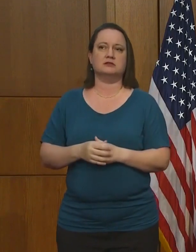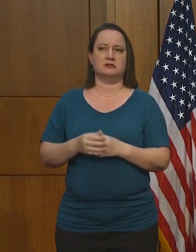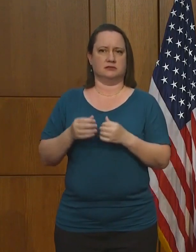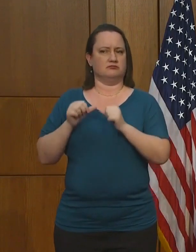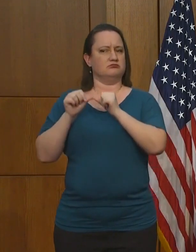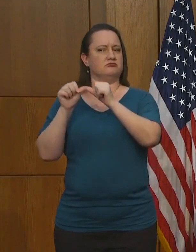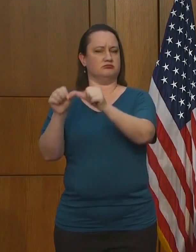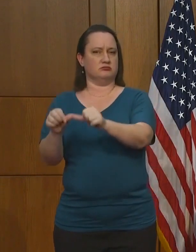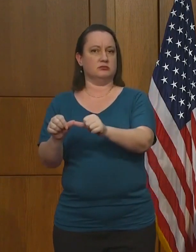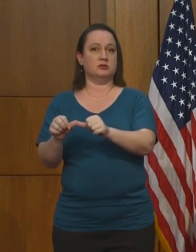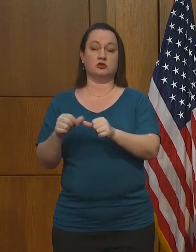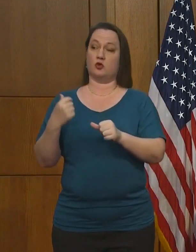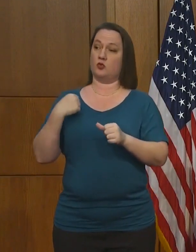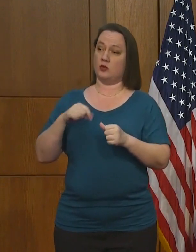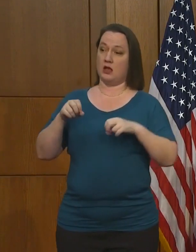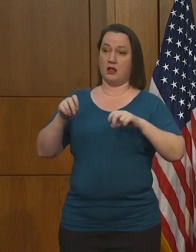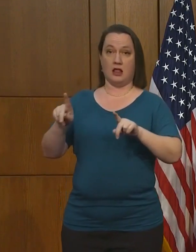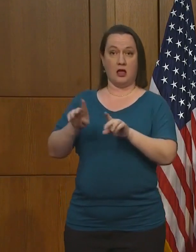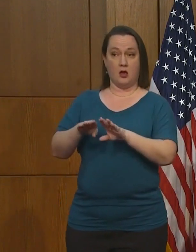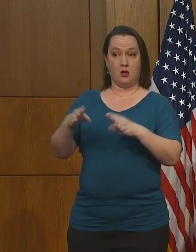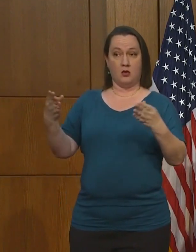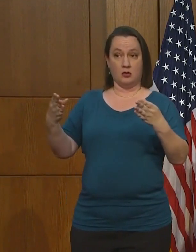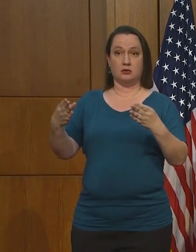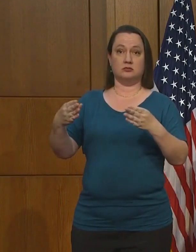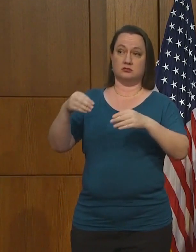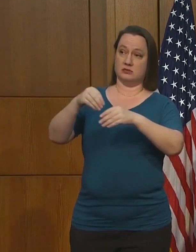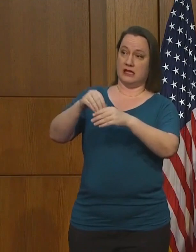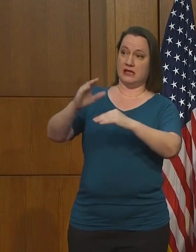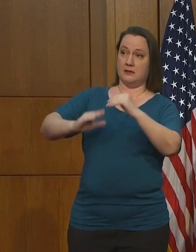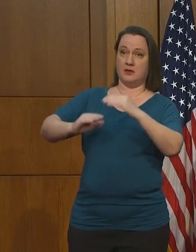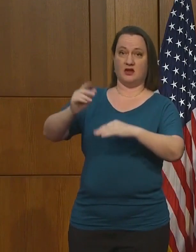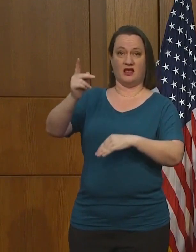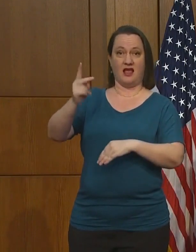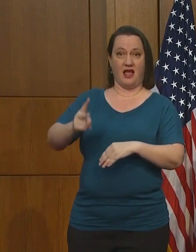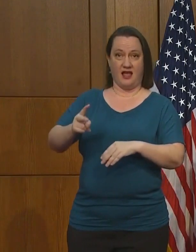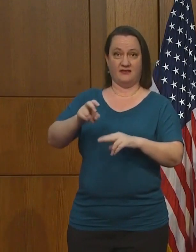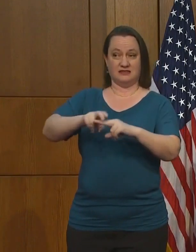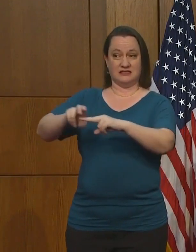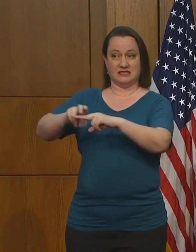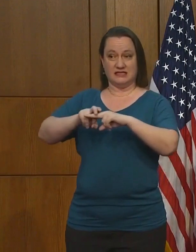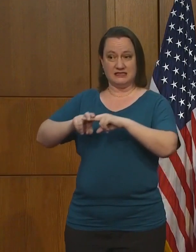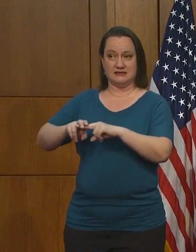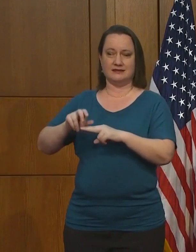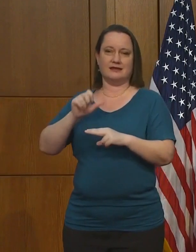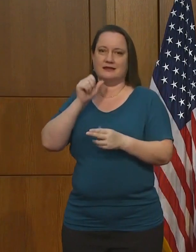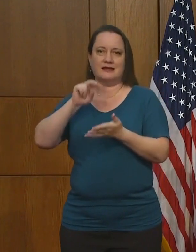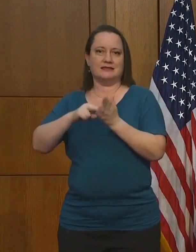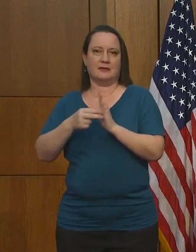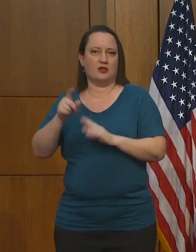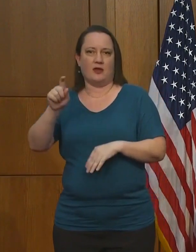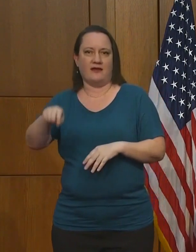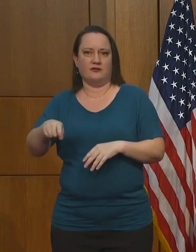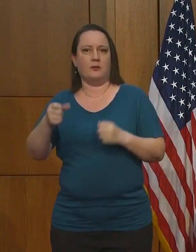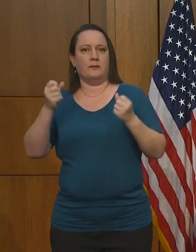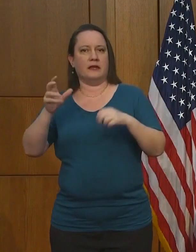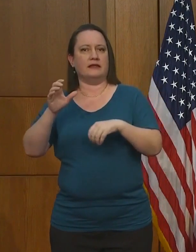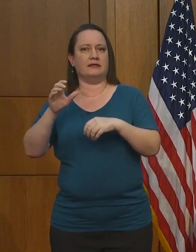THE DR UP. US AND SO JUST BECAUSE WE'VE ALLOWED TO PLACES OF WORSHIP TO OPEN UP. WITH